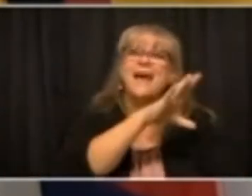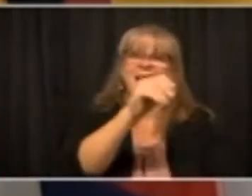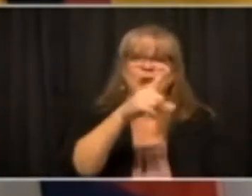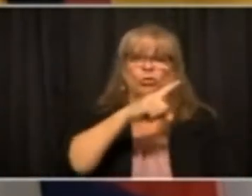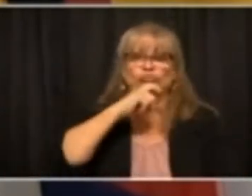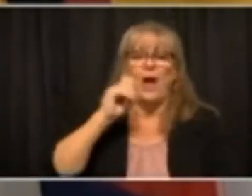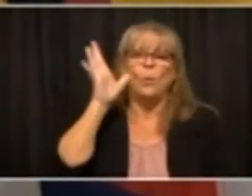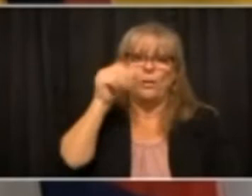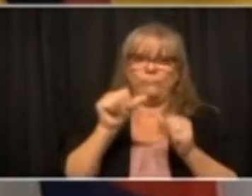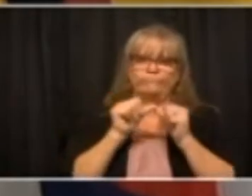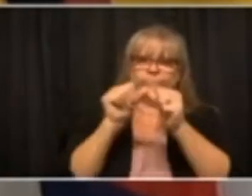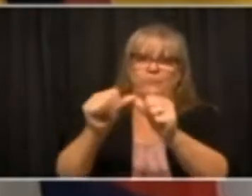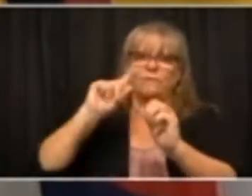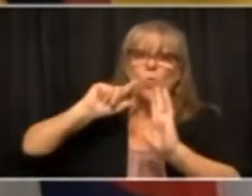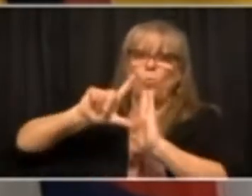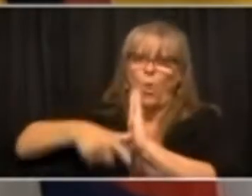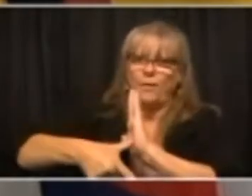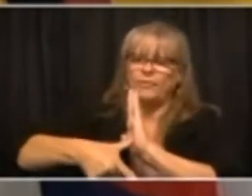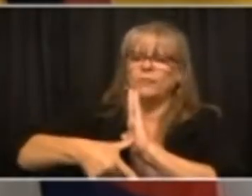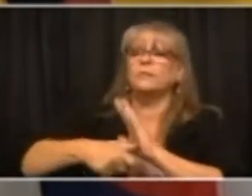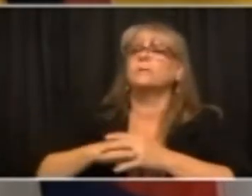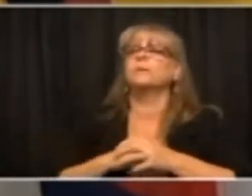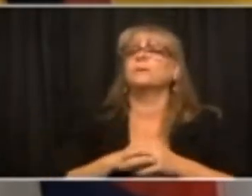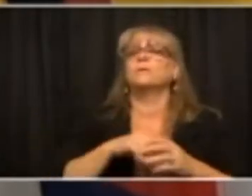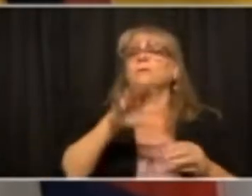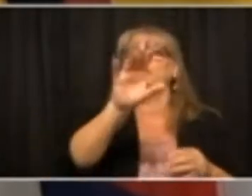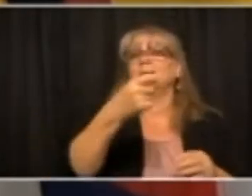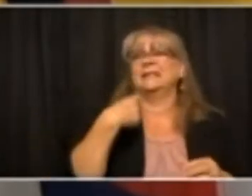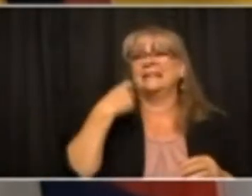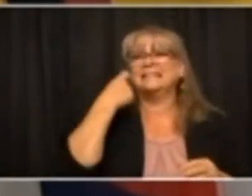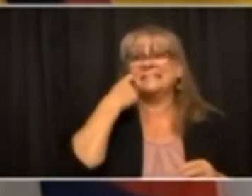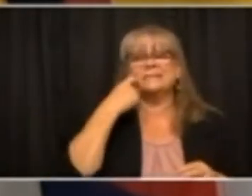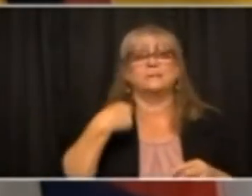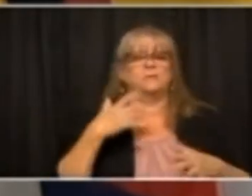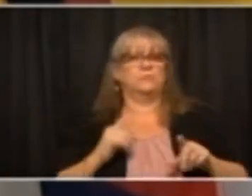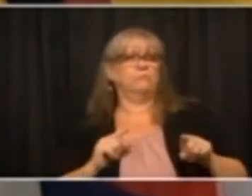looking at my weather bug it said 101 103 100